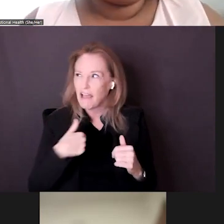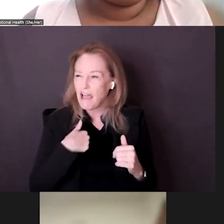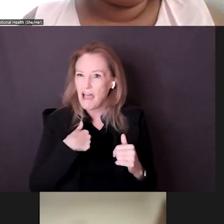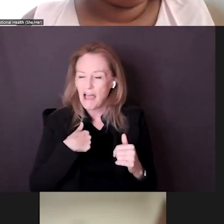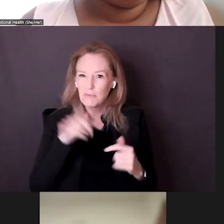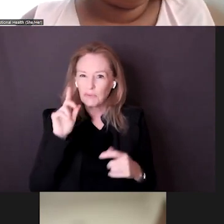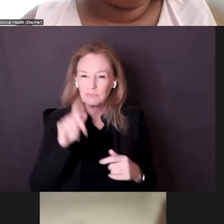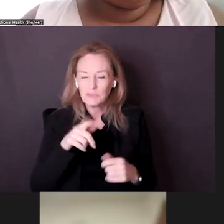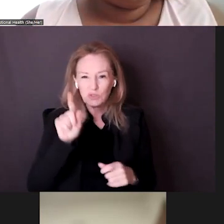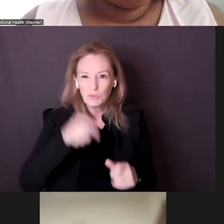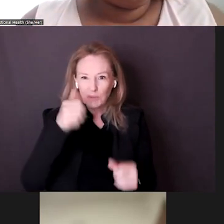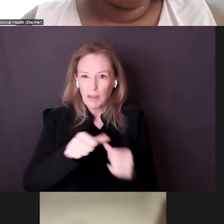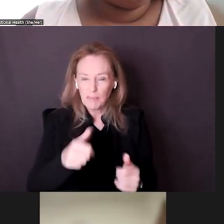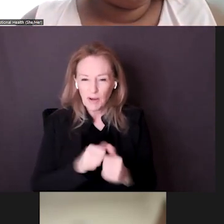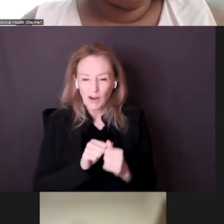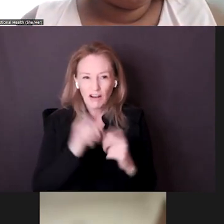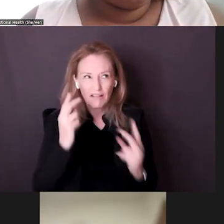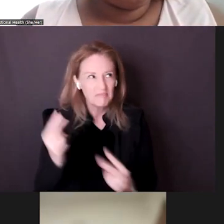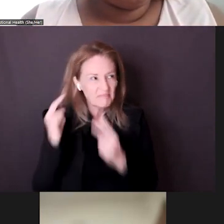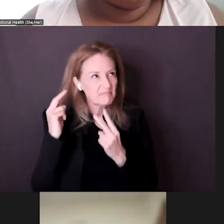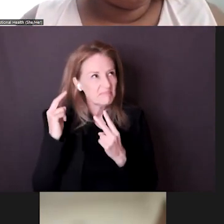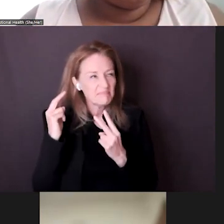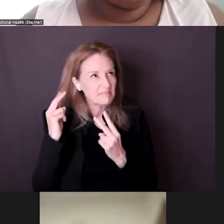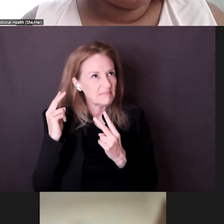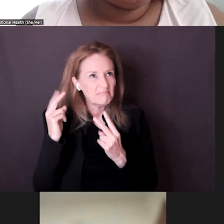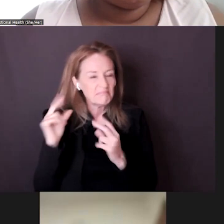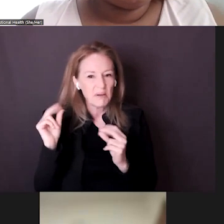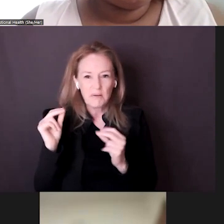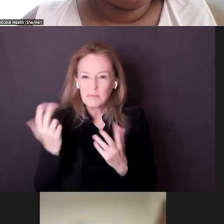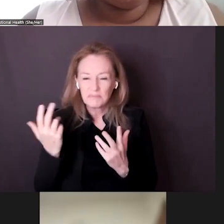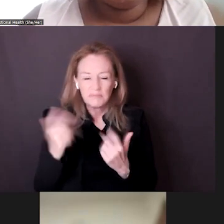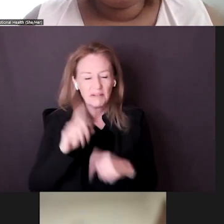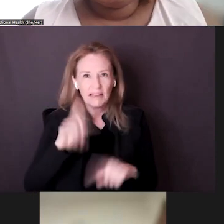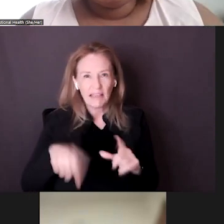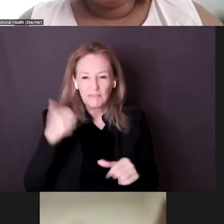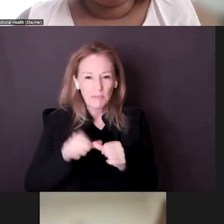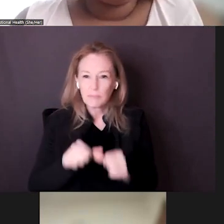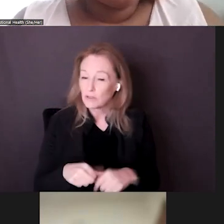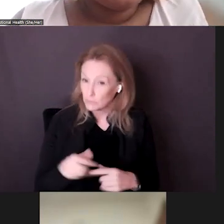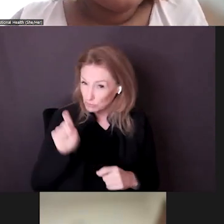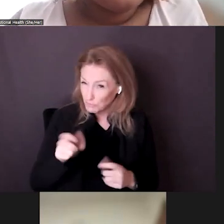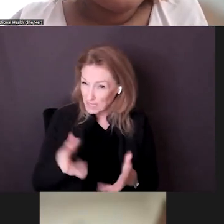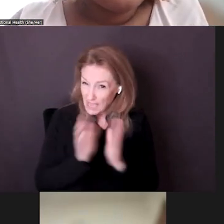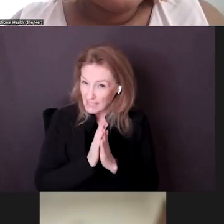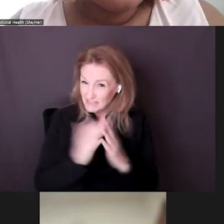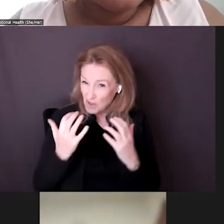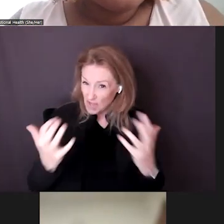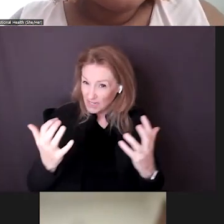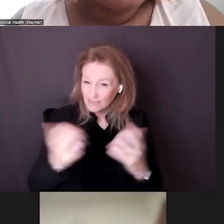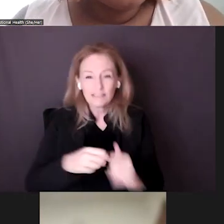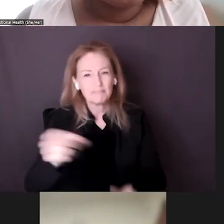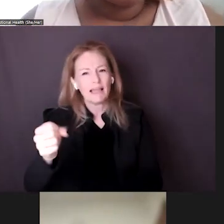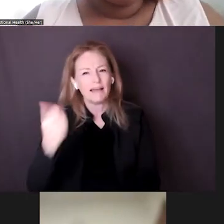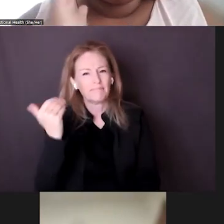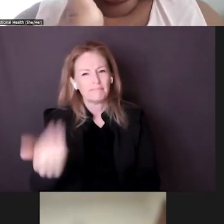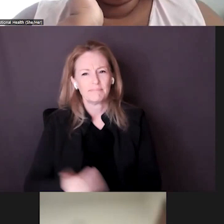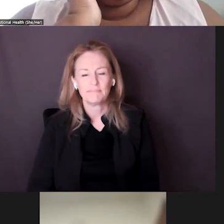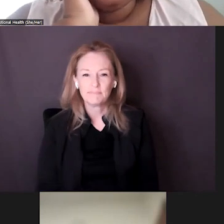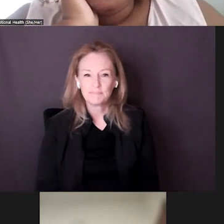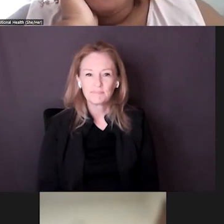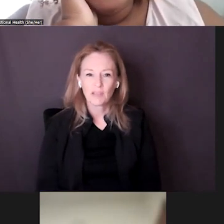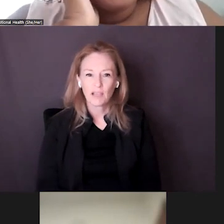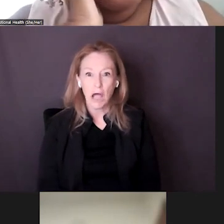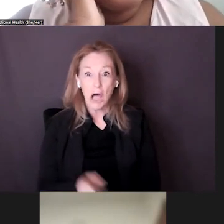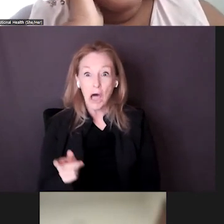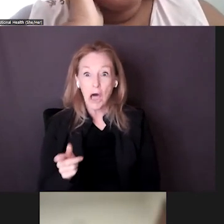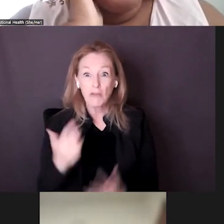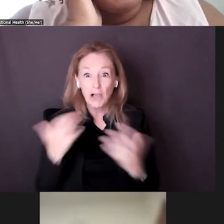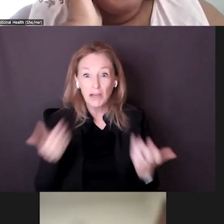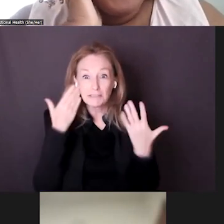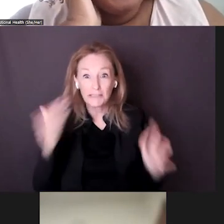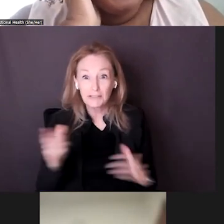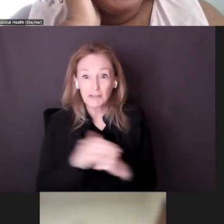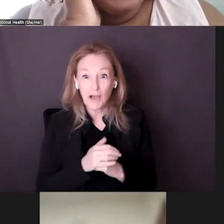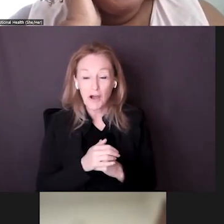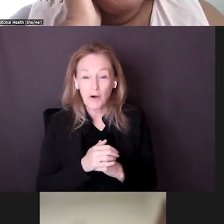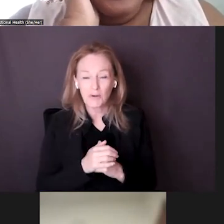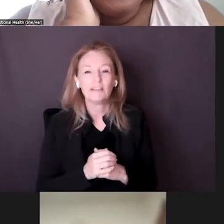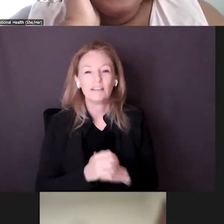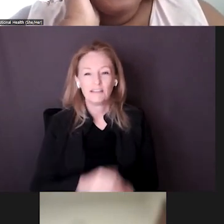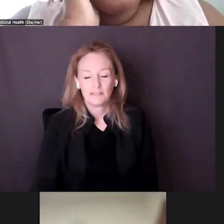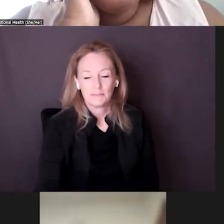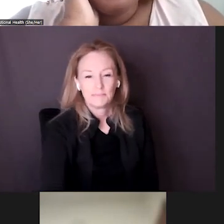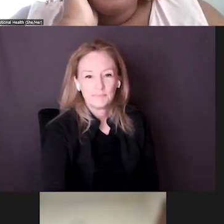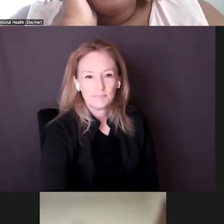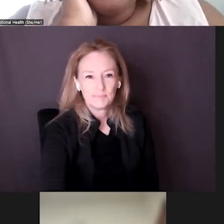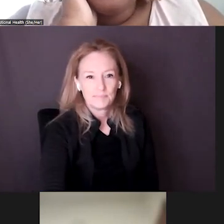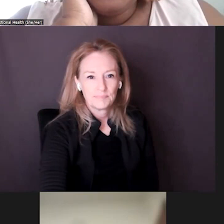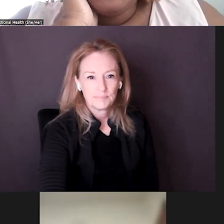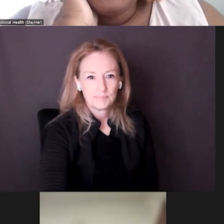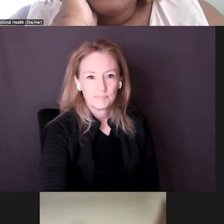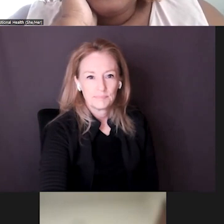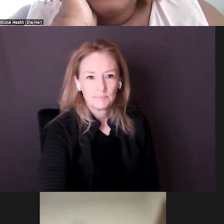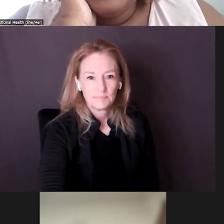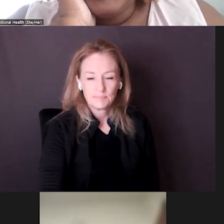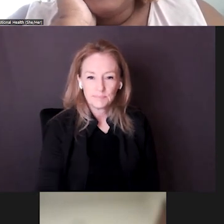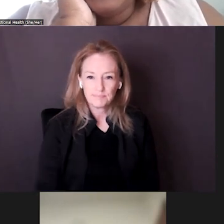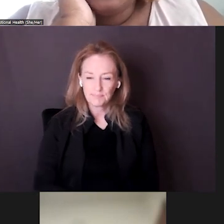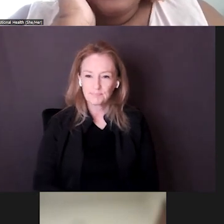AUDIENCE THINKS? OH, THEY DON'T KNOW EITHER. >> PRETTY SPLIT.